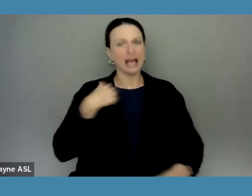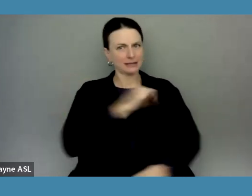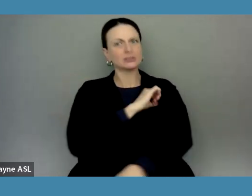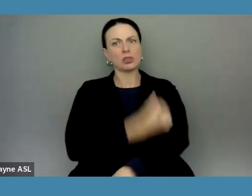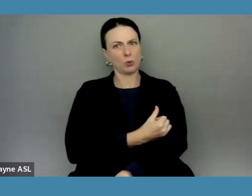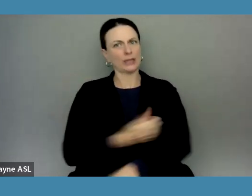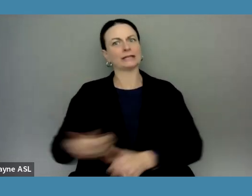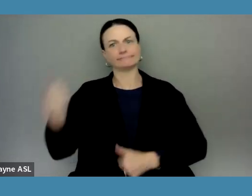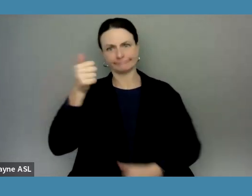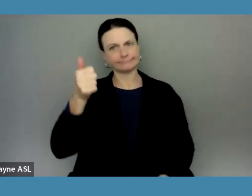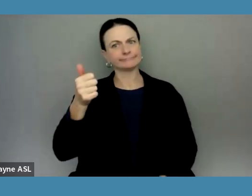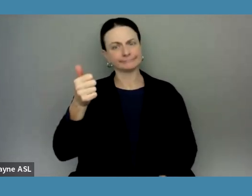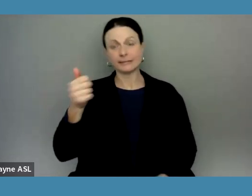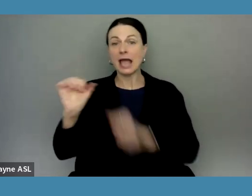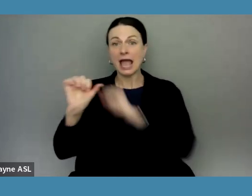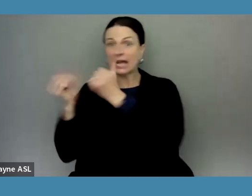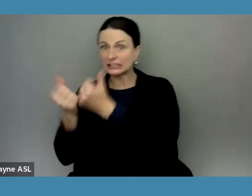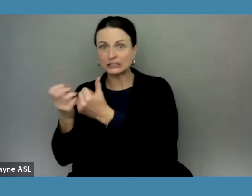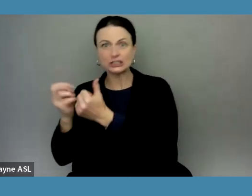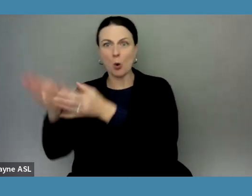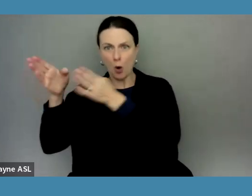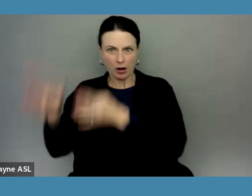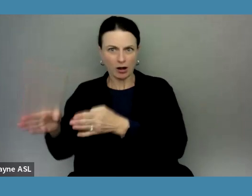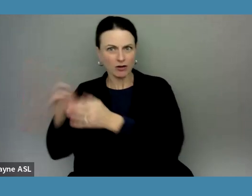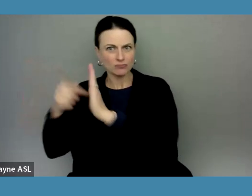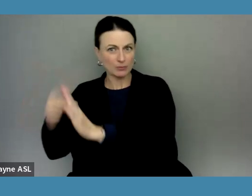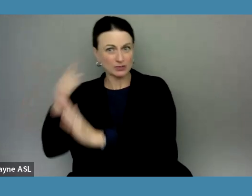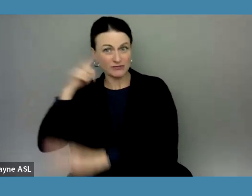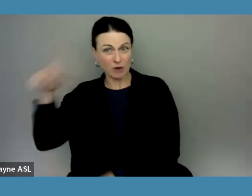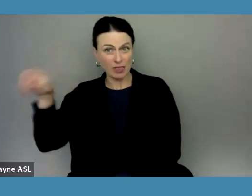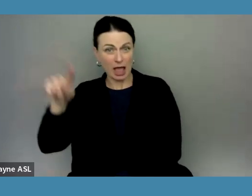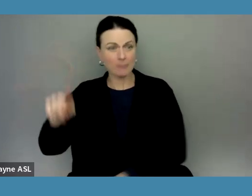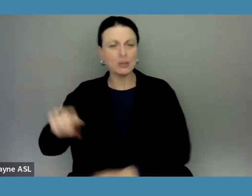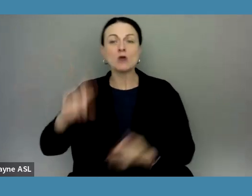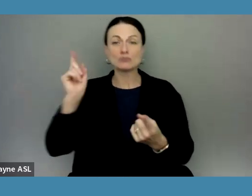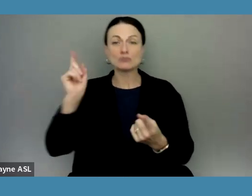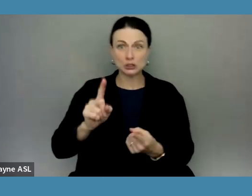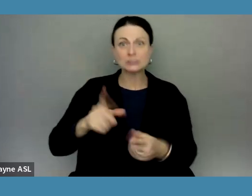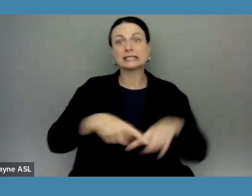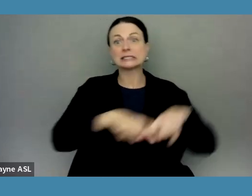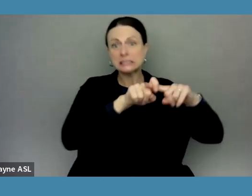or its agent reduces, suspends, terminates or denies a service.